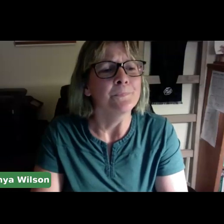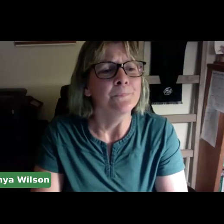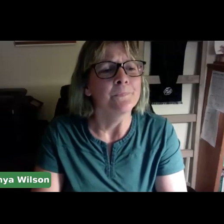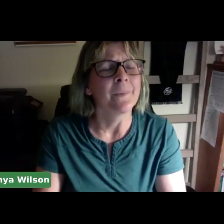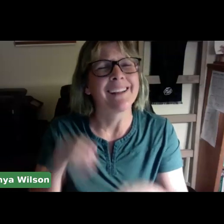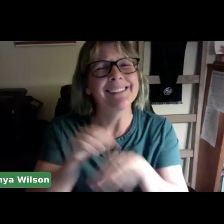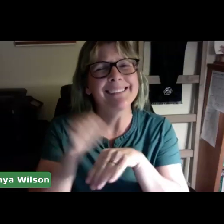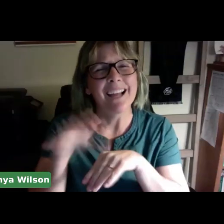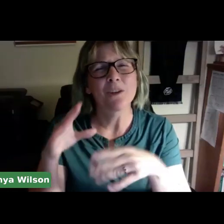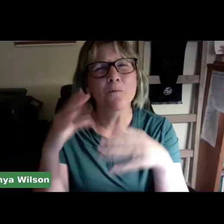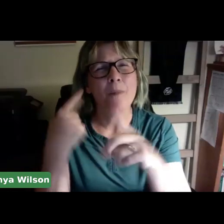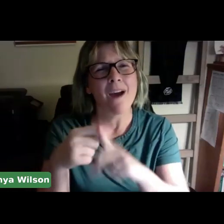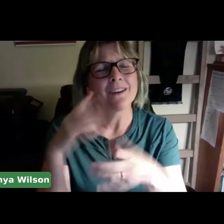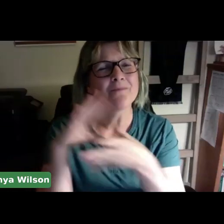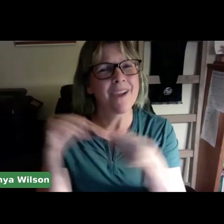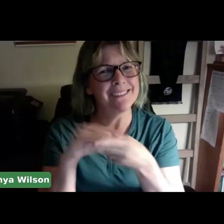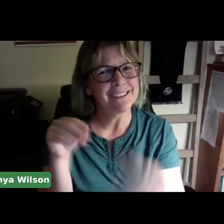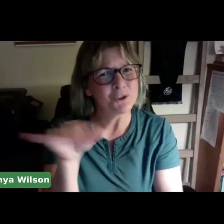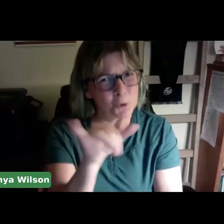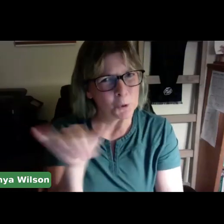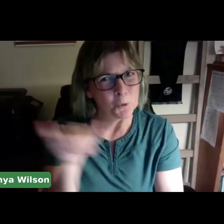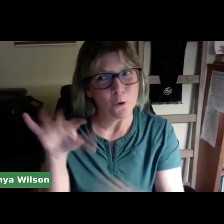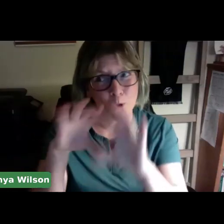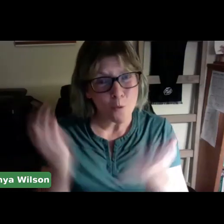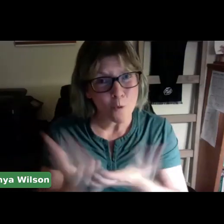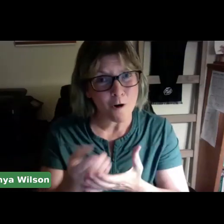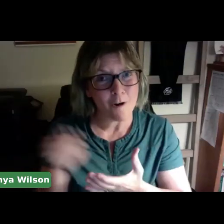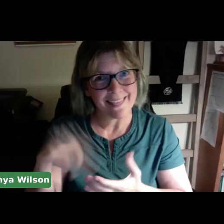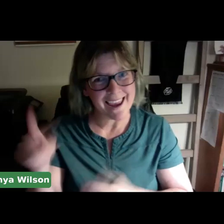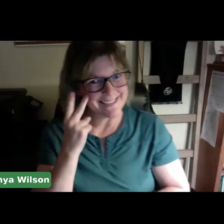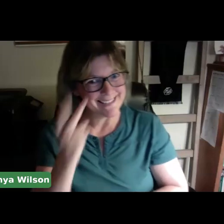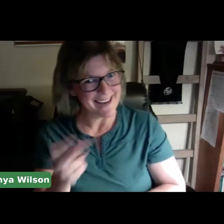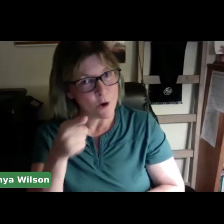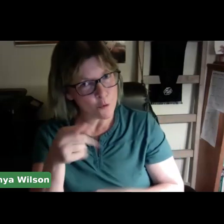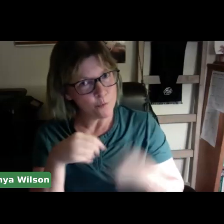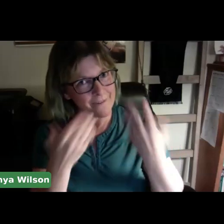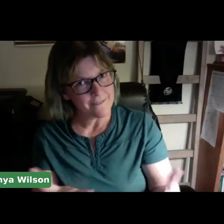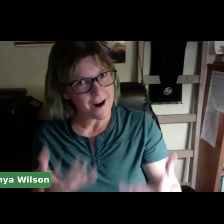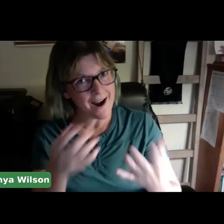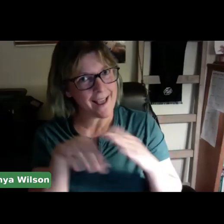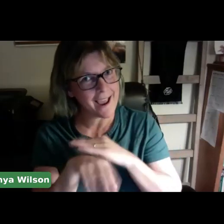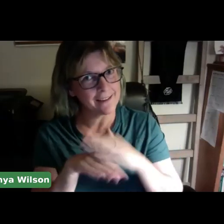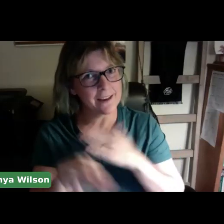That becomes just a more. A positive experience for everyone being out in the outdoors and